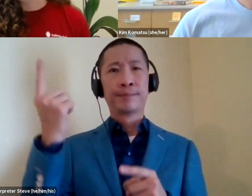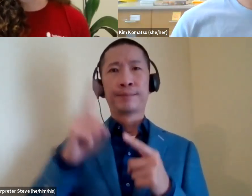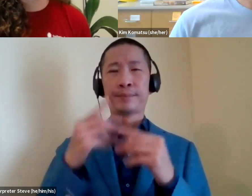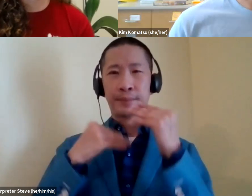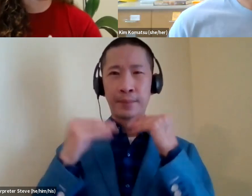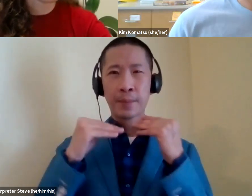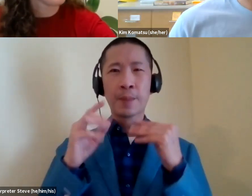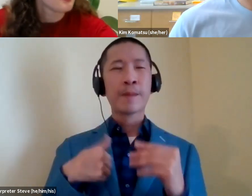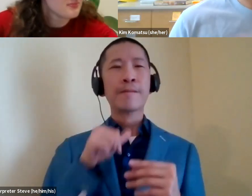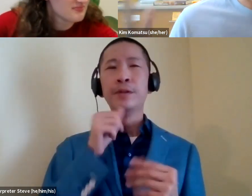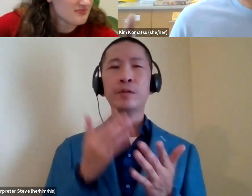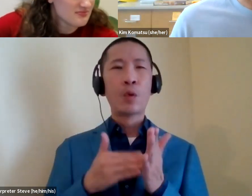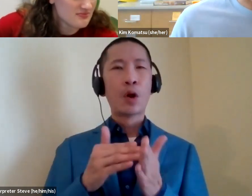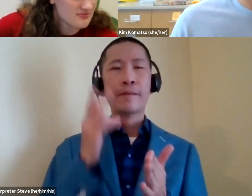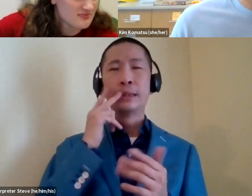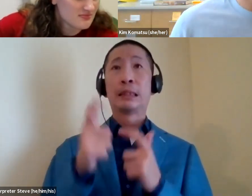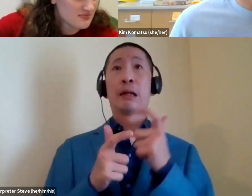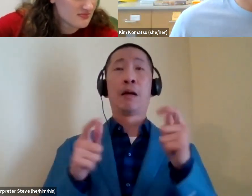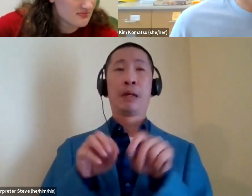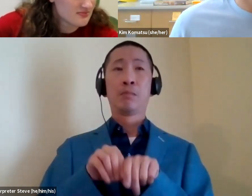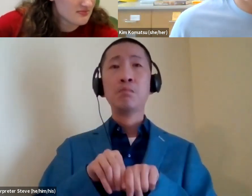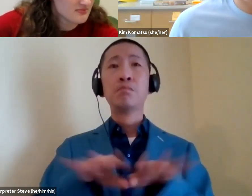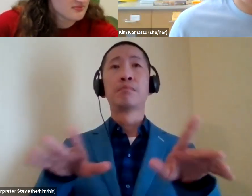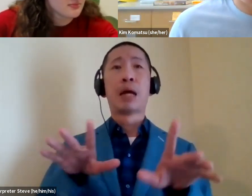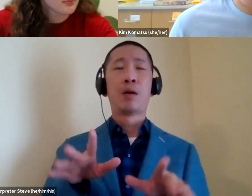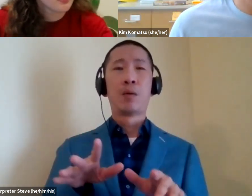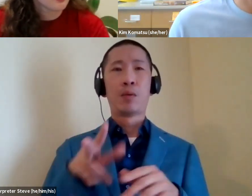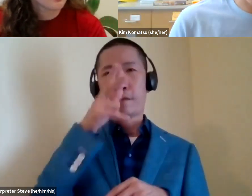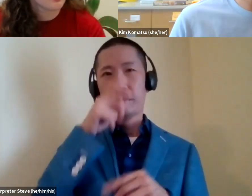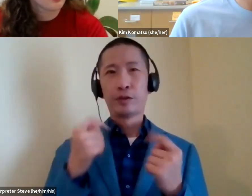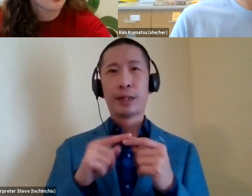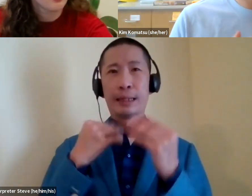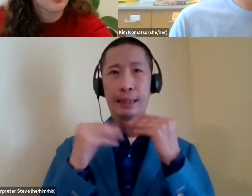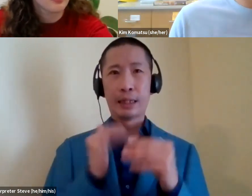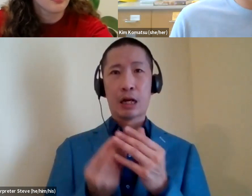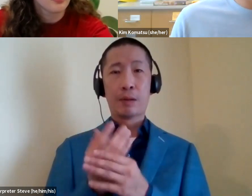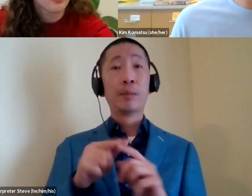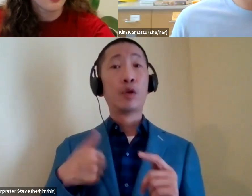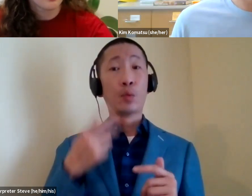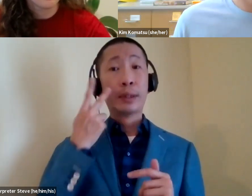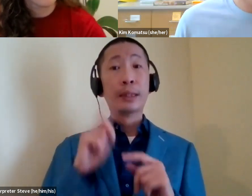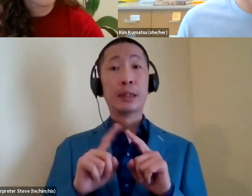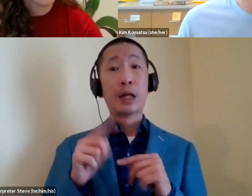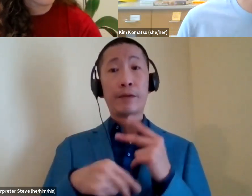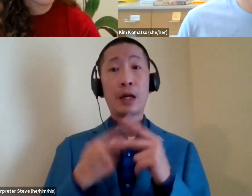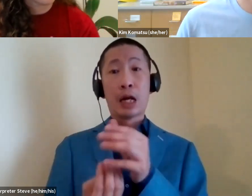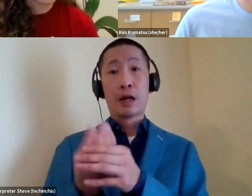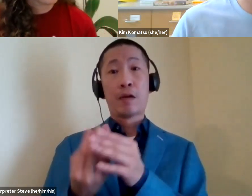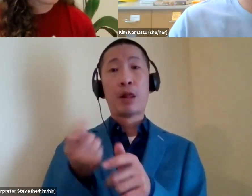Kim Komatsu (she/her): So we don't often see big outbreaks of insects that are trying to eat our plants, but we do see lots of different kinds of plant damage in our trees.